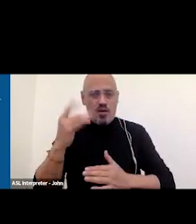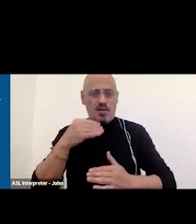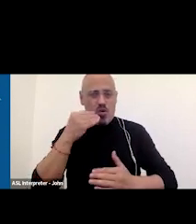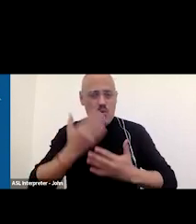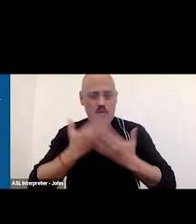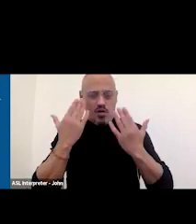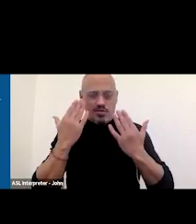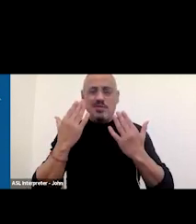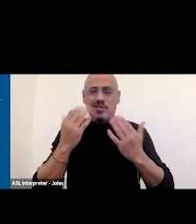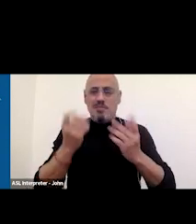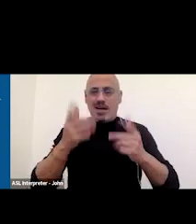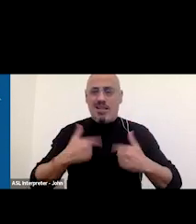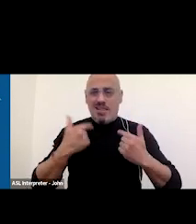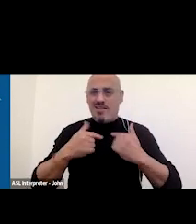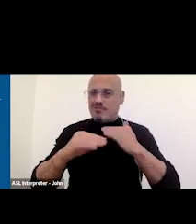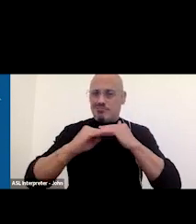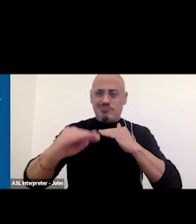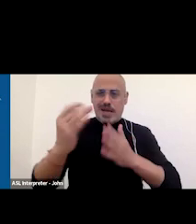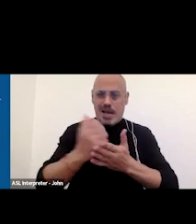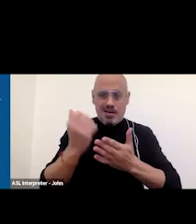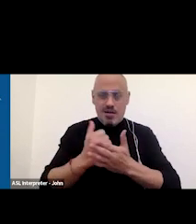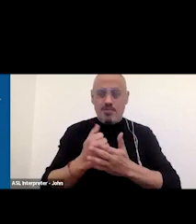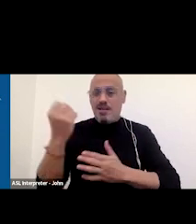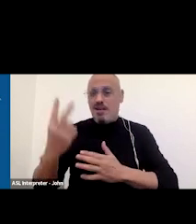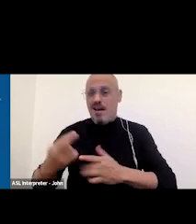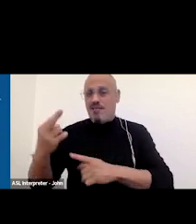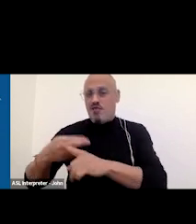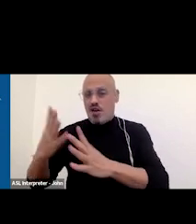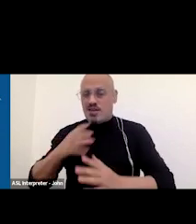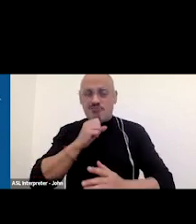as many live on fixed incomes, and half of renters ages 15 and older